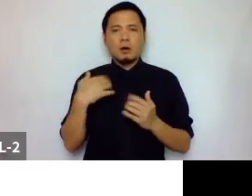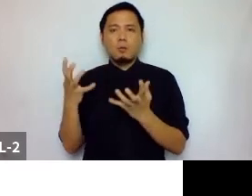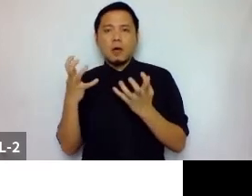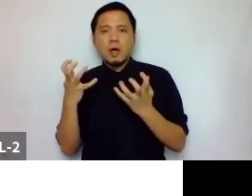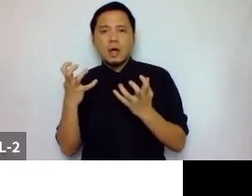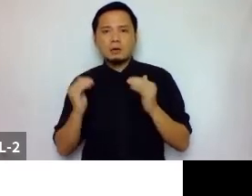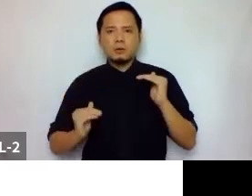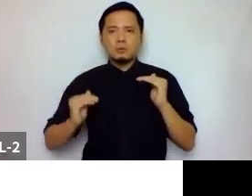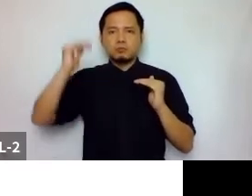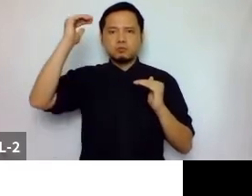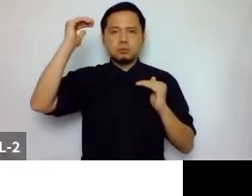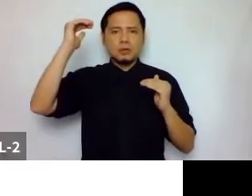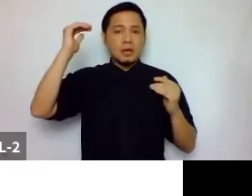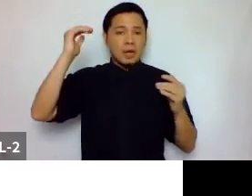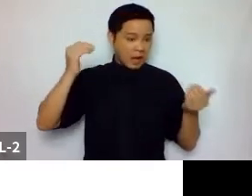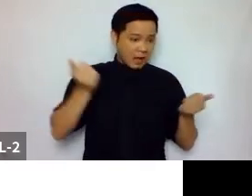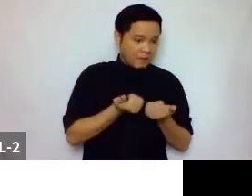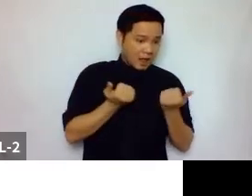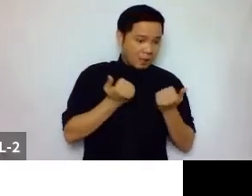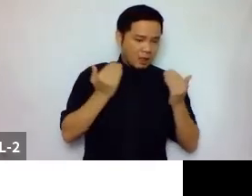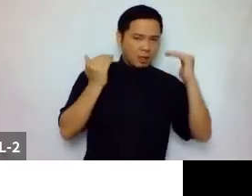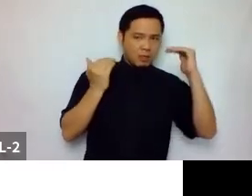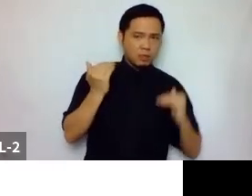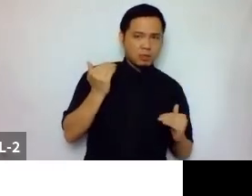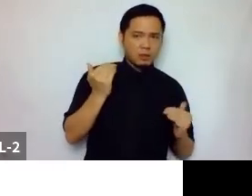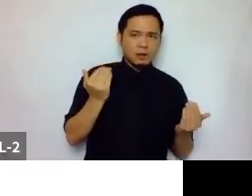So that happened in the Philippines around March to May.